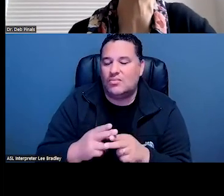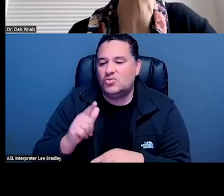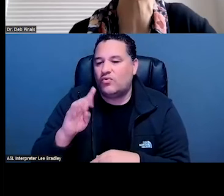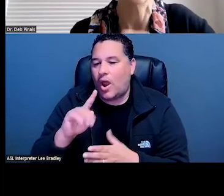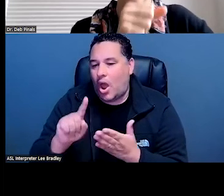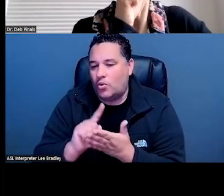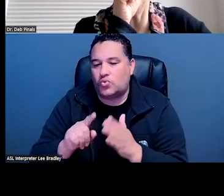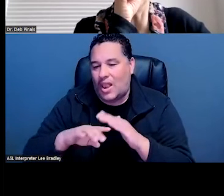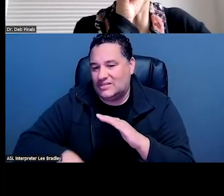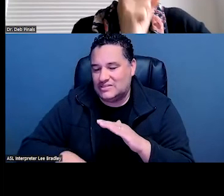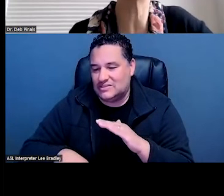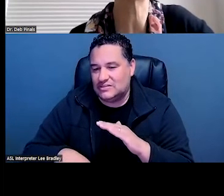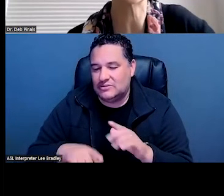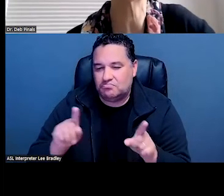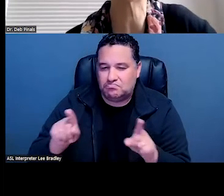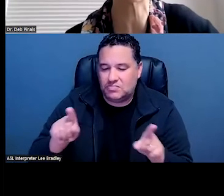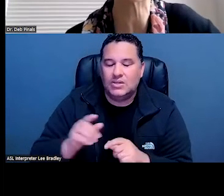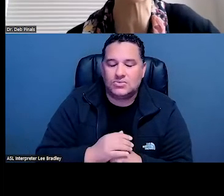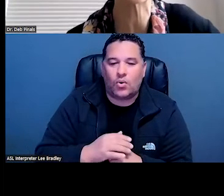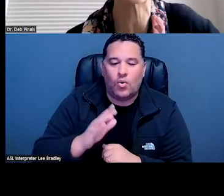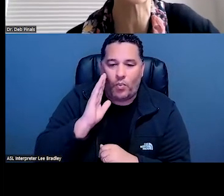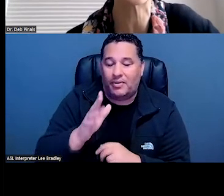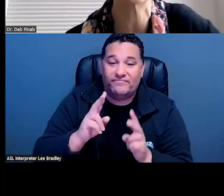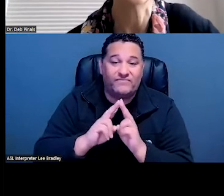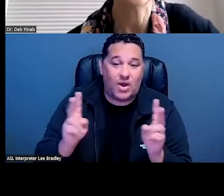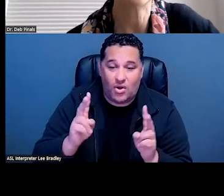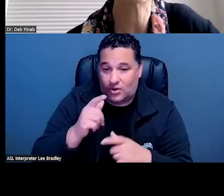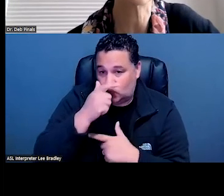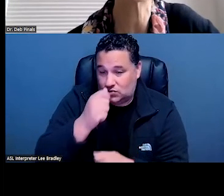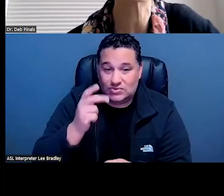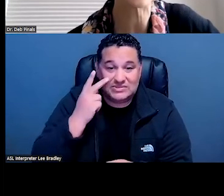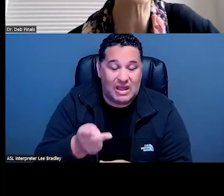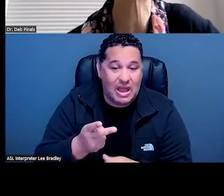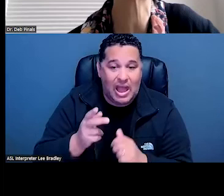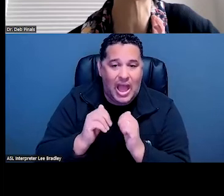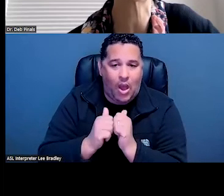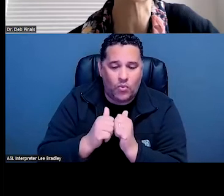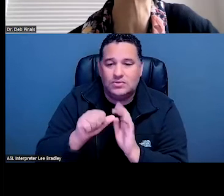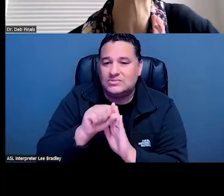TO 14 DAYS, WHEREAS THE CRISIS STABILIZATION CENTERS ARE DEFINED AS, 24 HOURS, OR LESS.